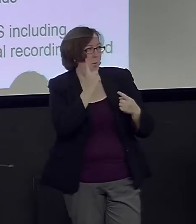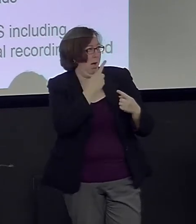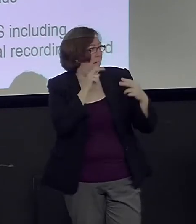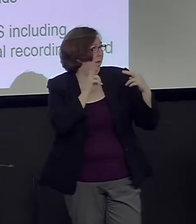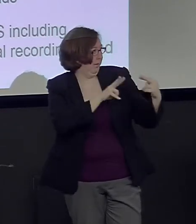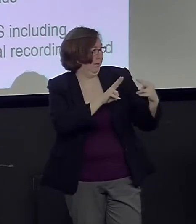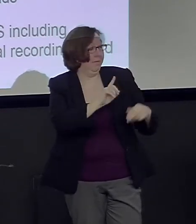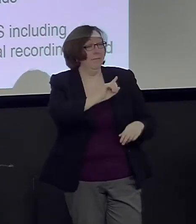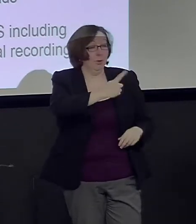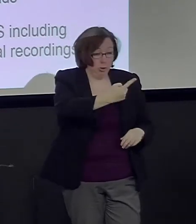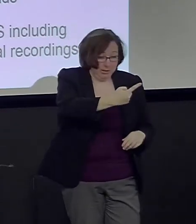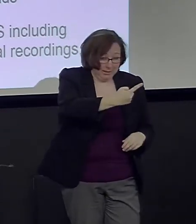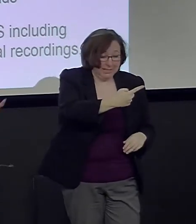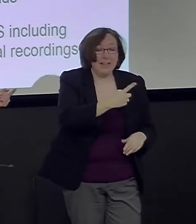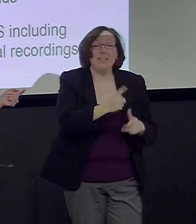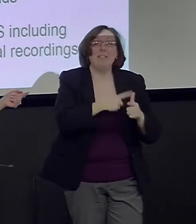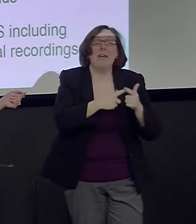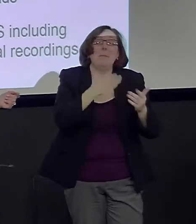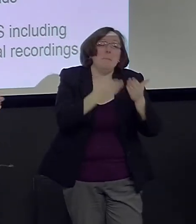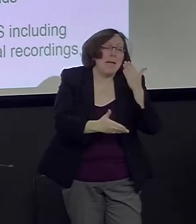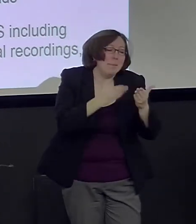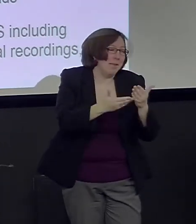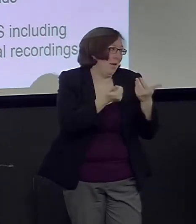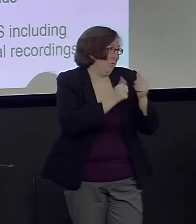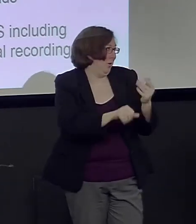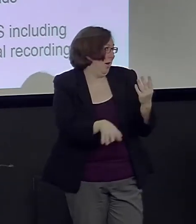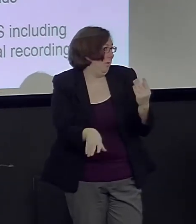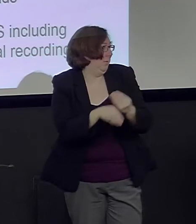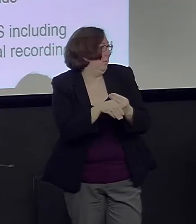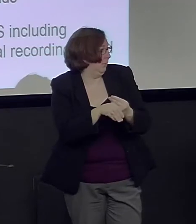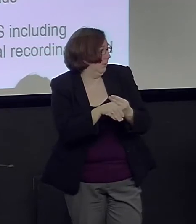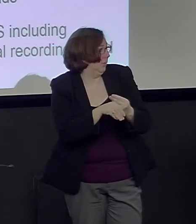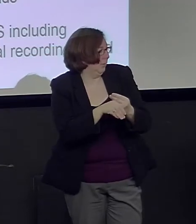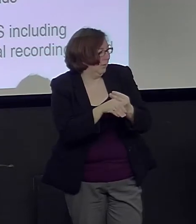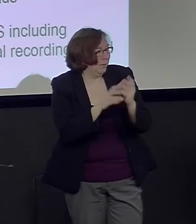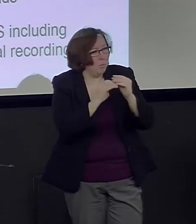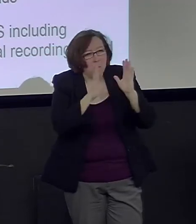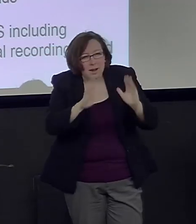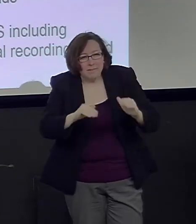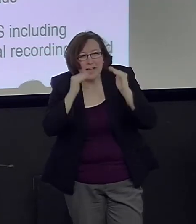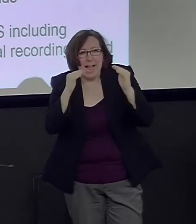and then I'll try to work on the more advanced problem